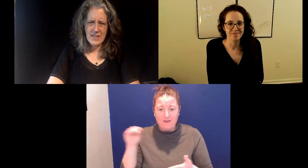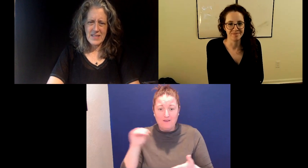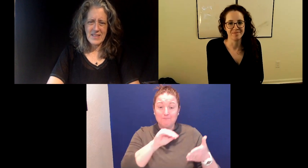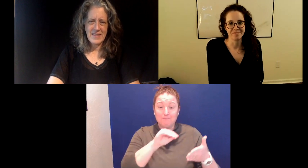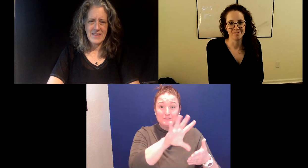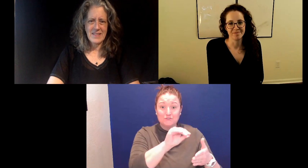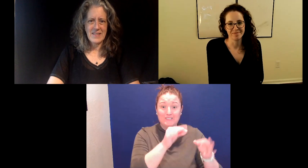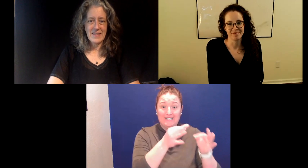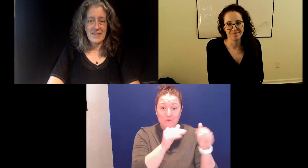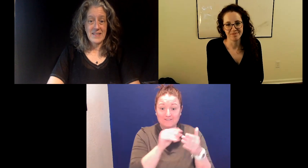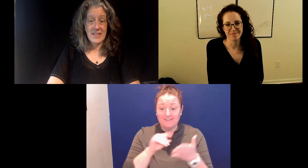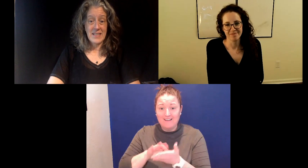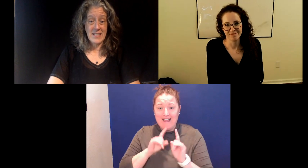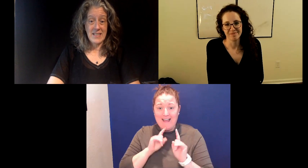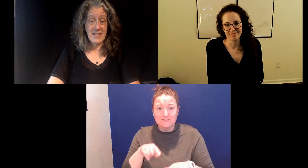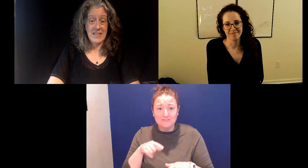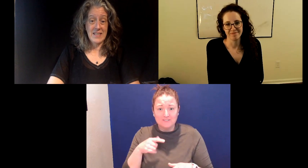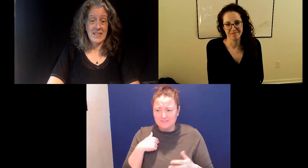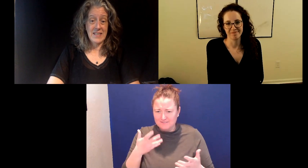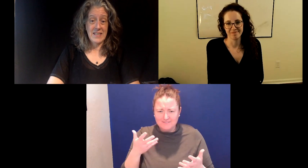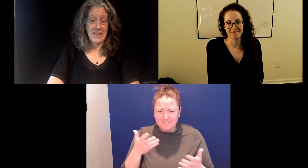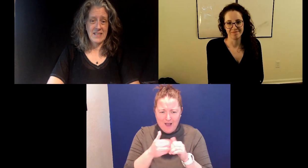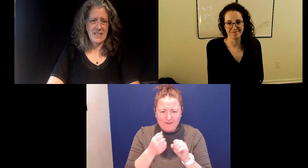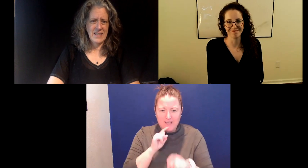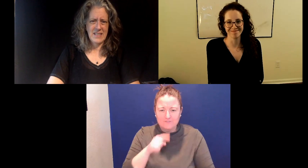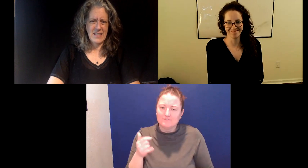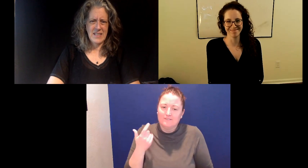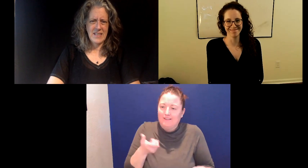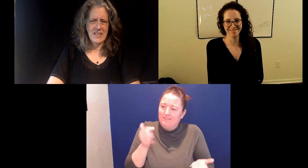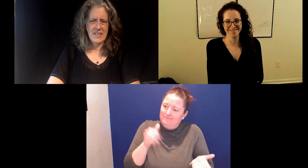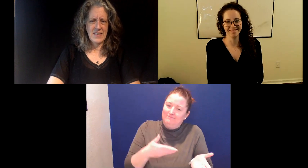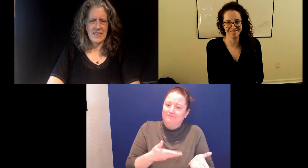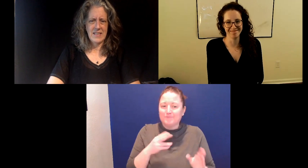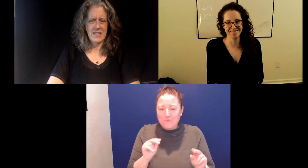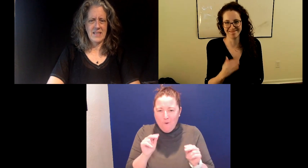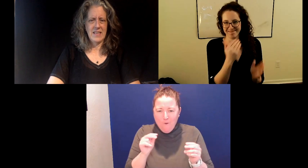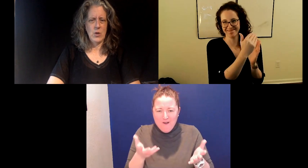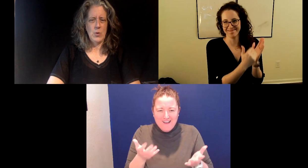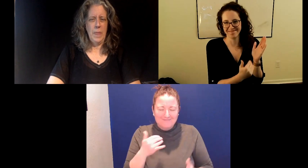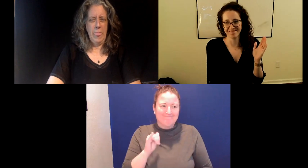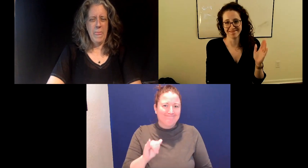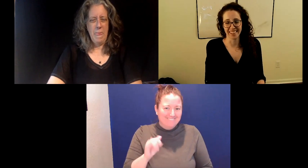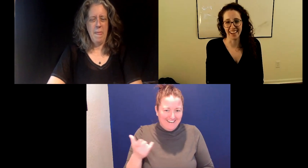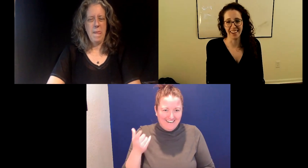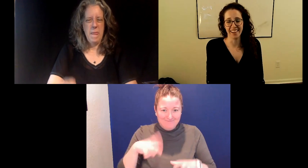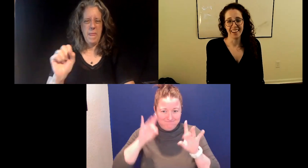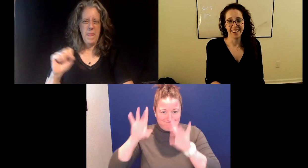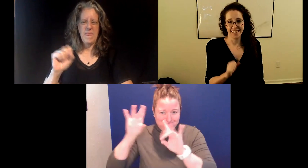yeah and i noticed that my students they have like if i have like um i'm trying to they're trying to figure out if they got the questions and answers right you